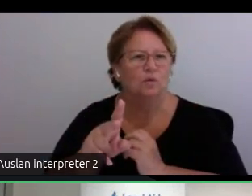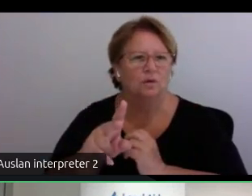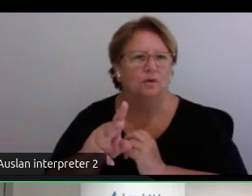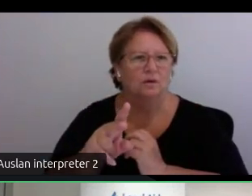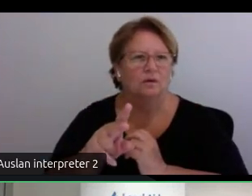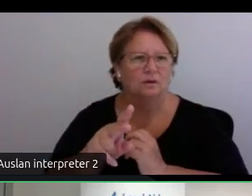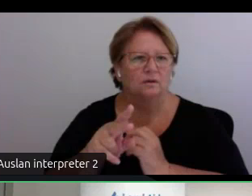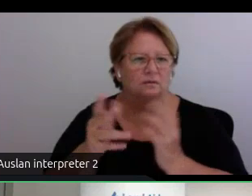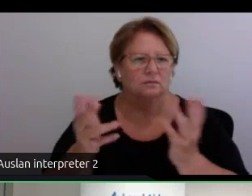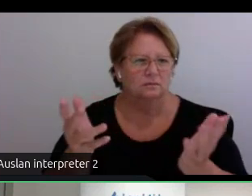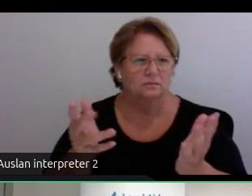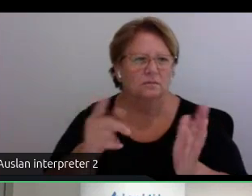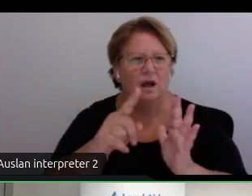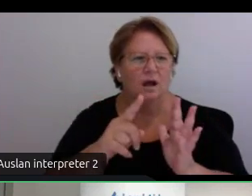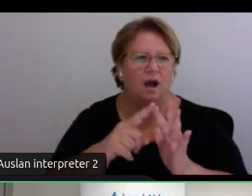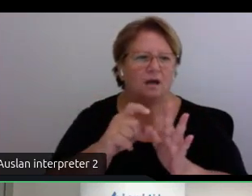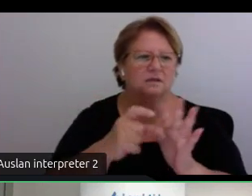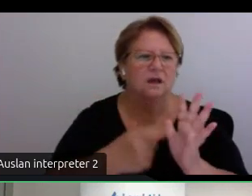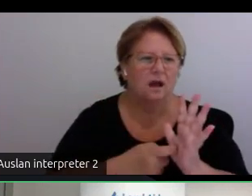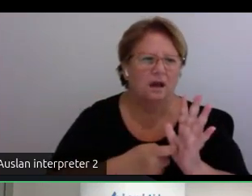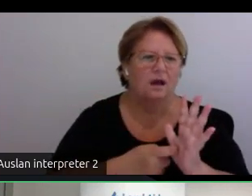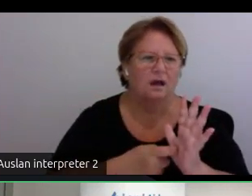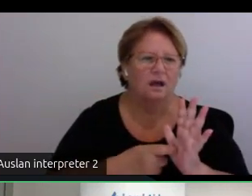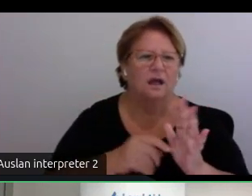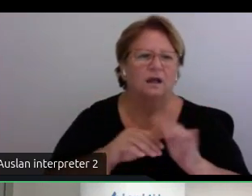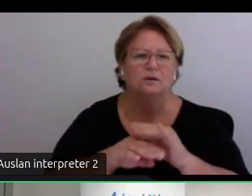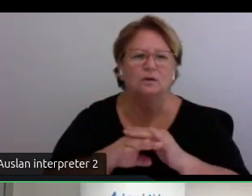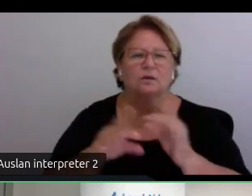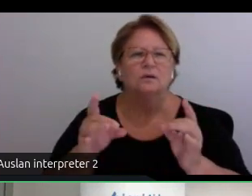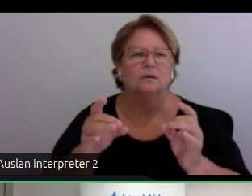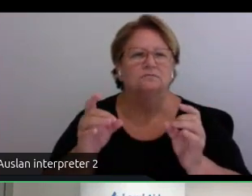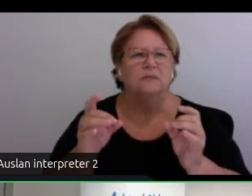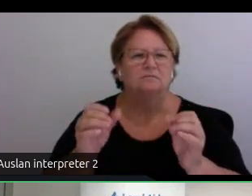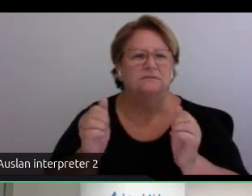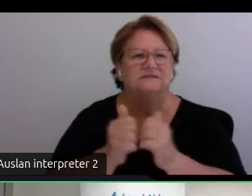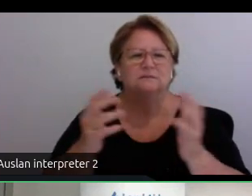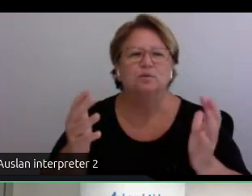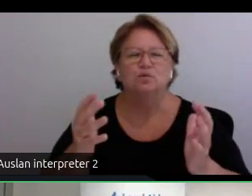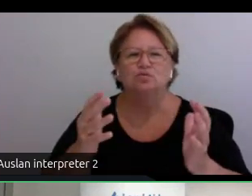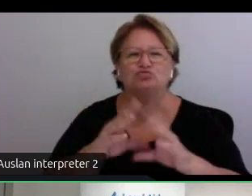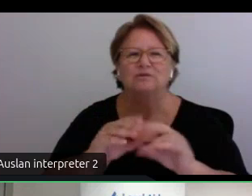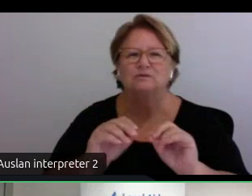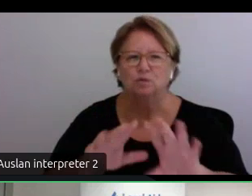That's the IDR acronym there, internal dispute resolution. And just while we're on that,